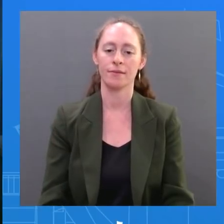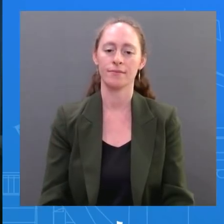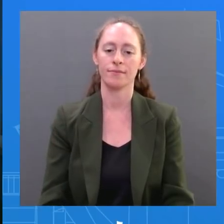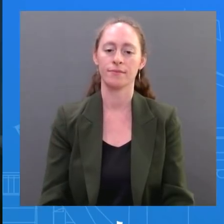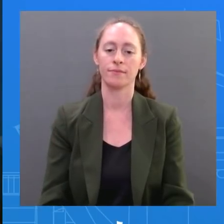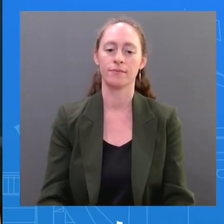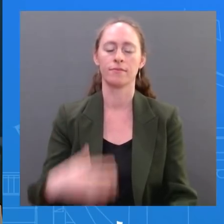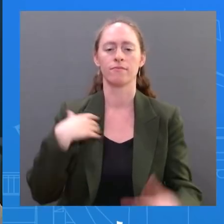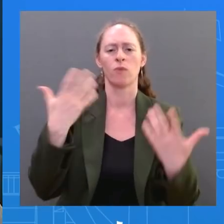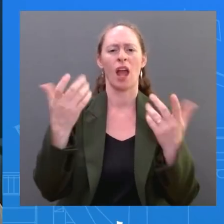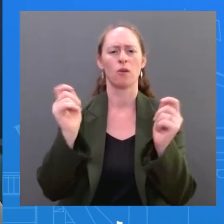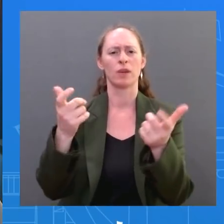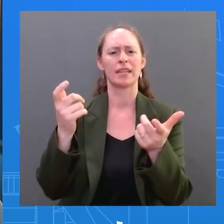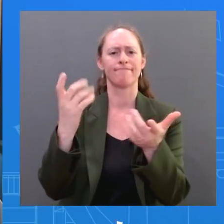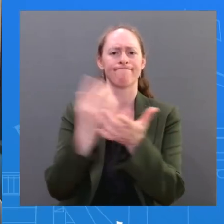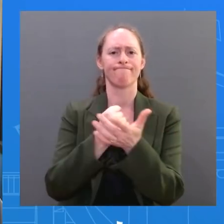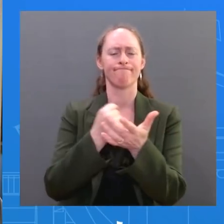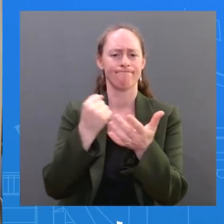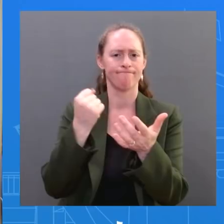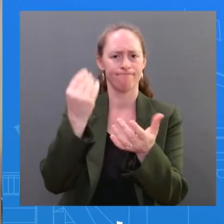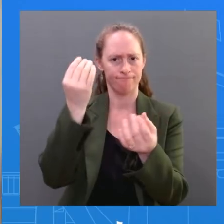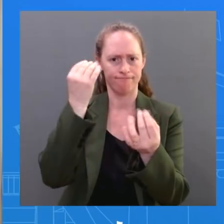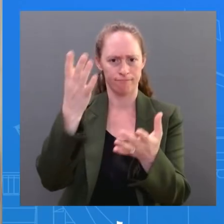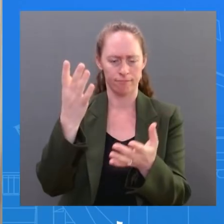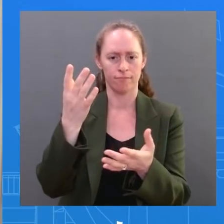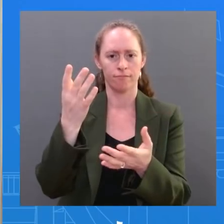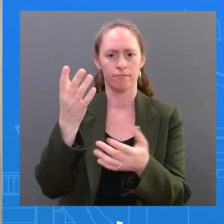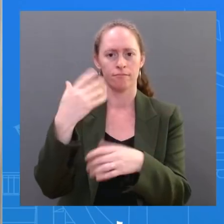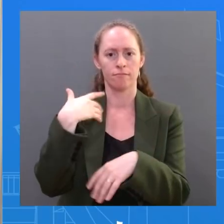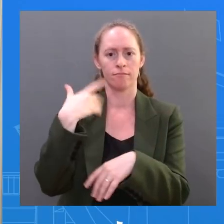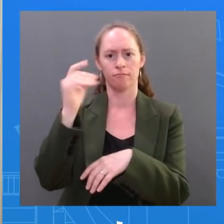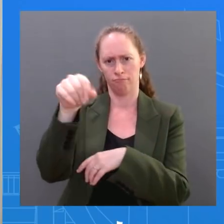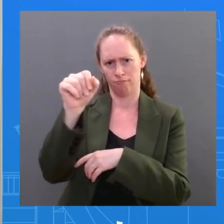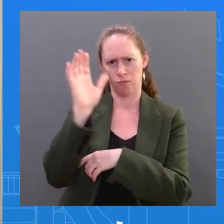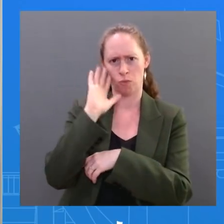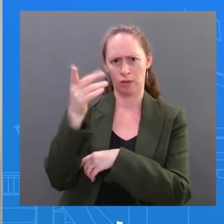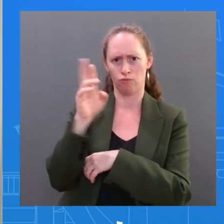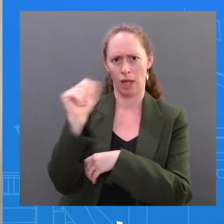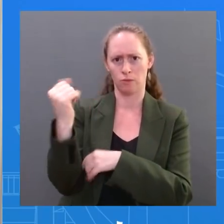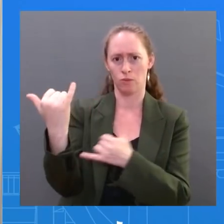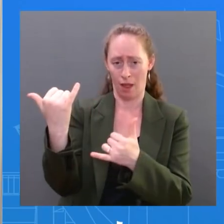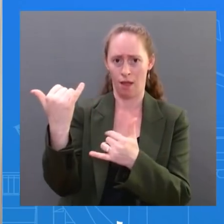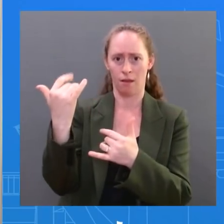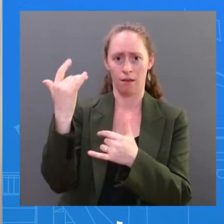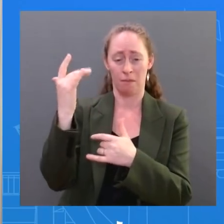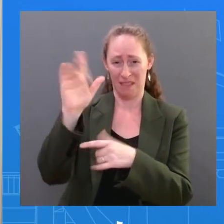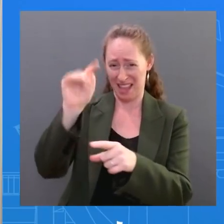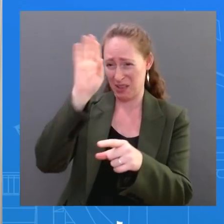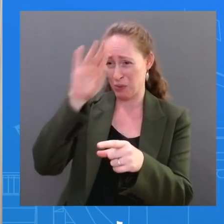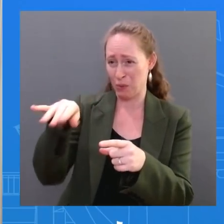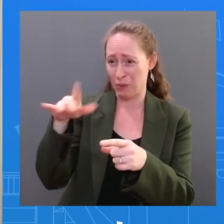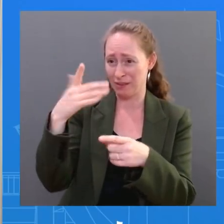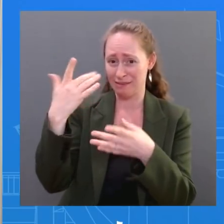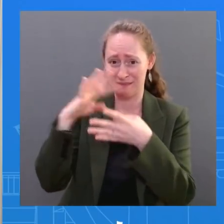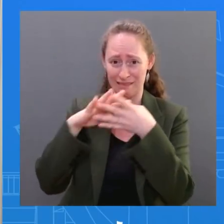but the President, as you know, has a very tight schedule. Today he's going to be heading to the CIA, so this is going to be a short briefing,